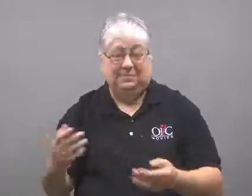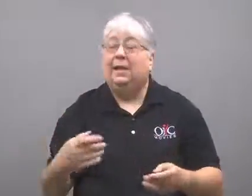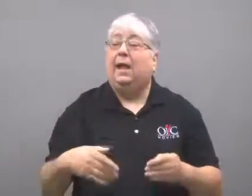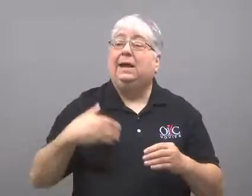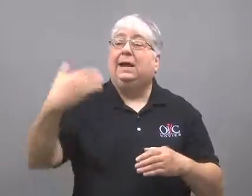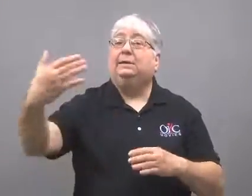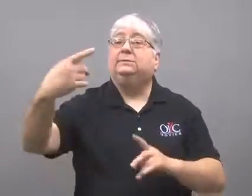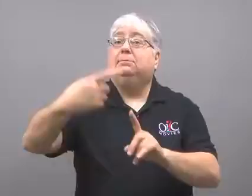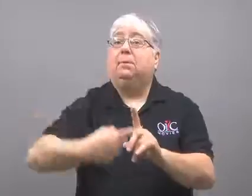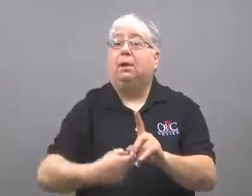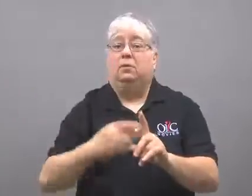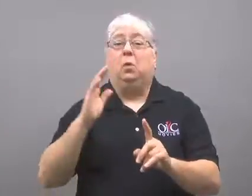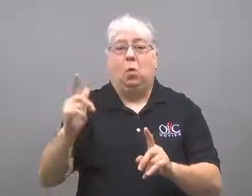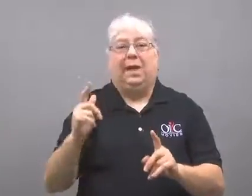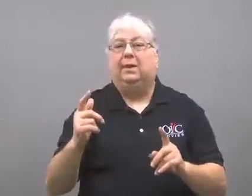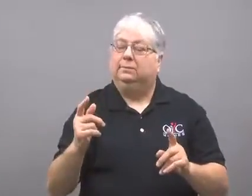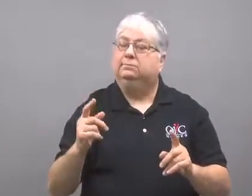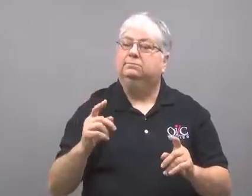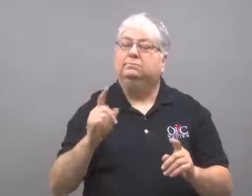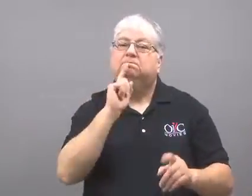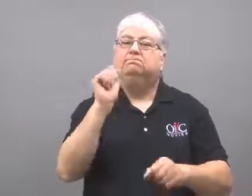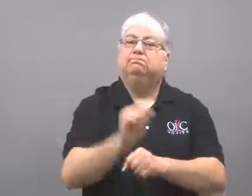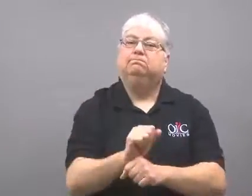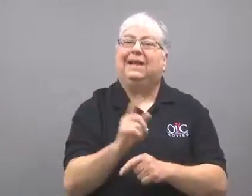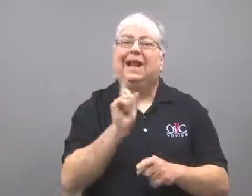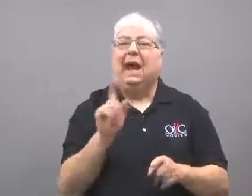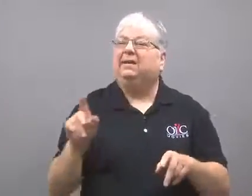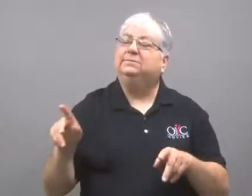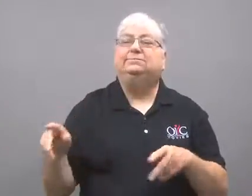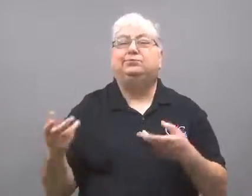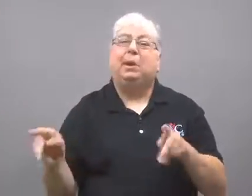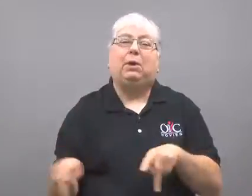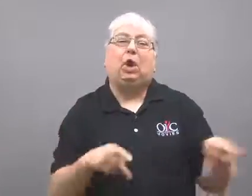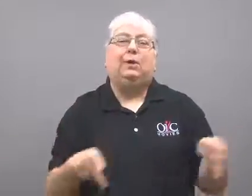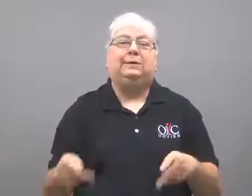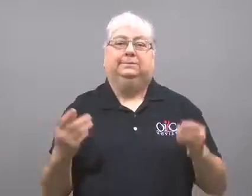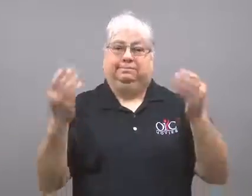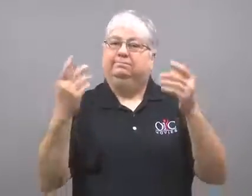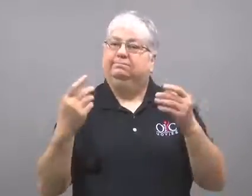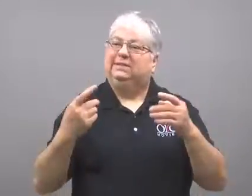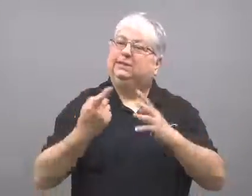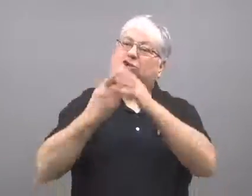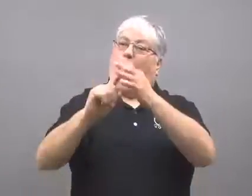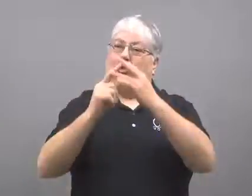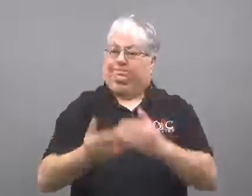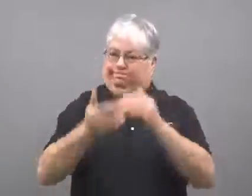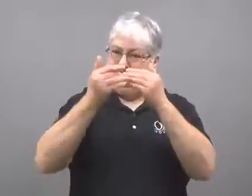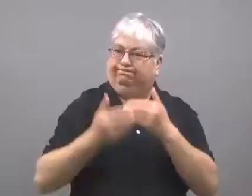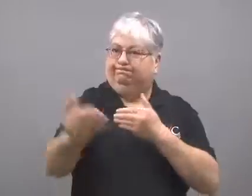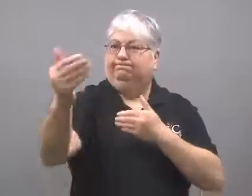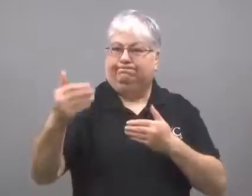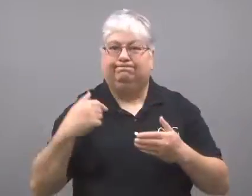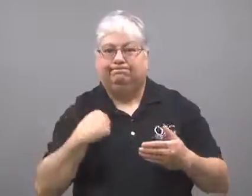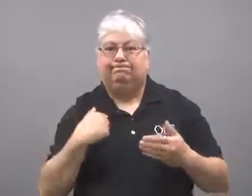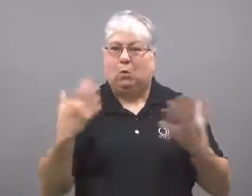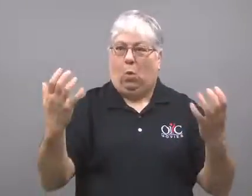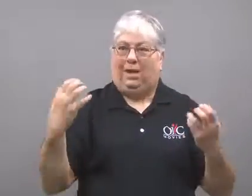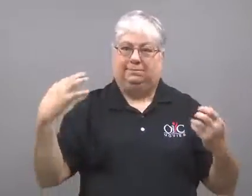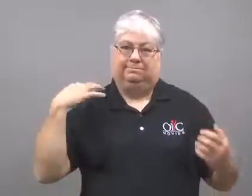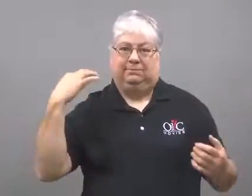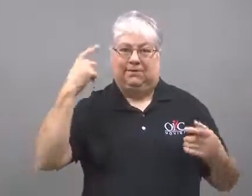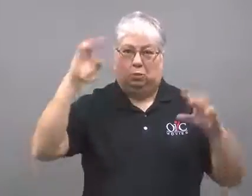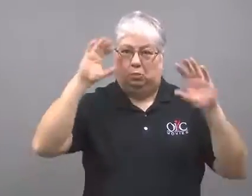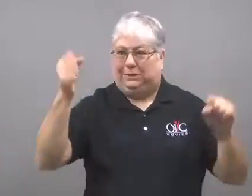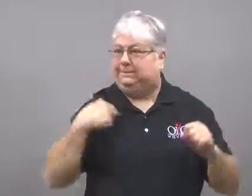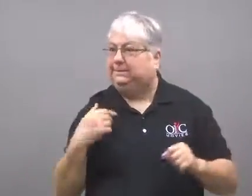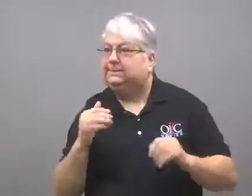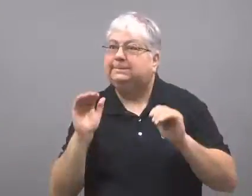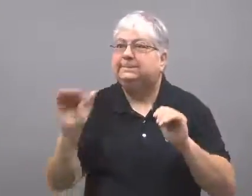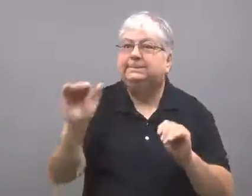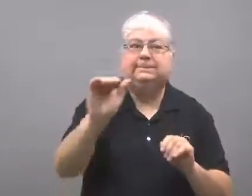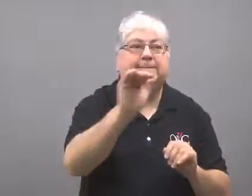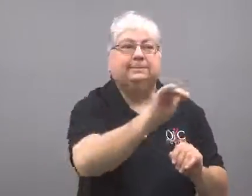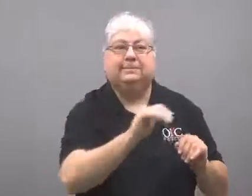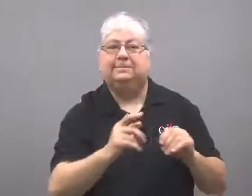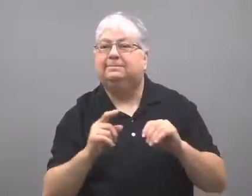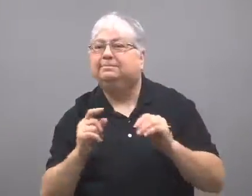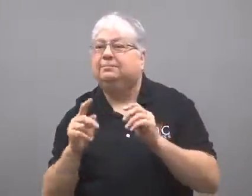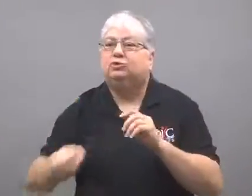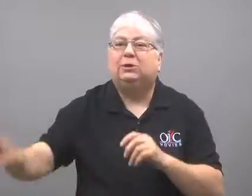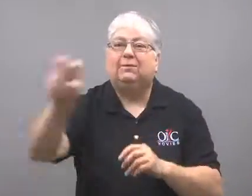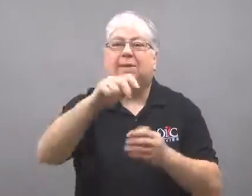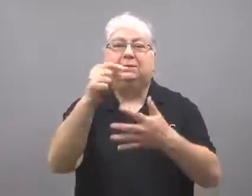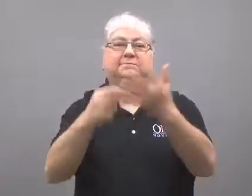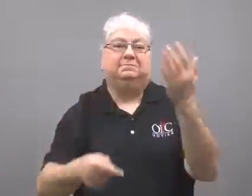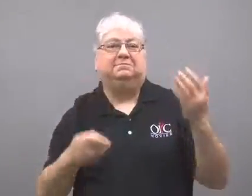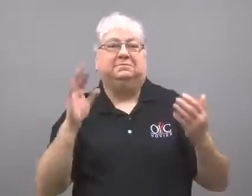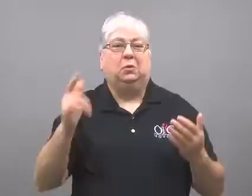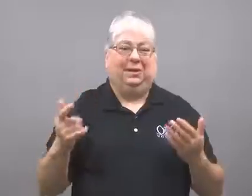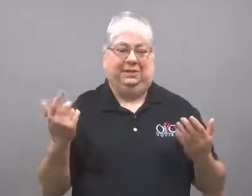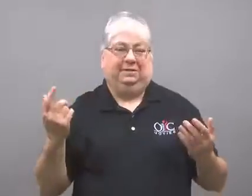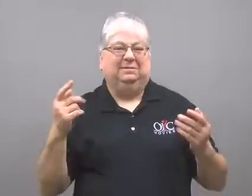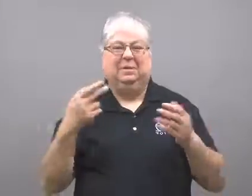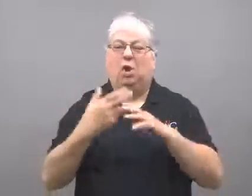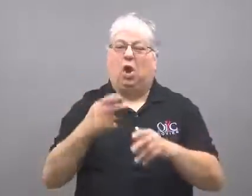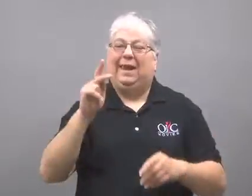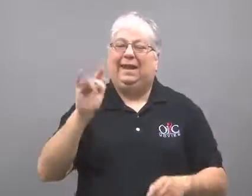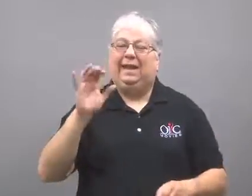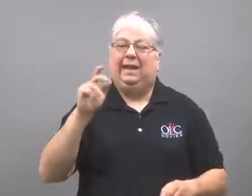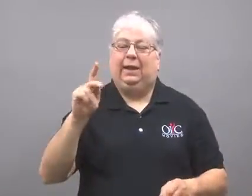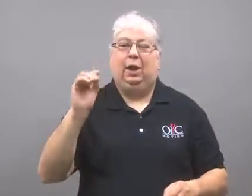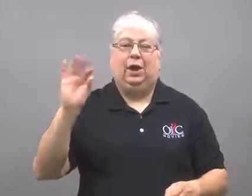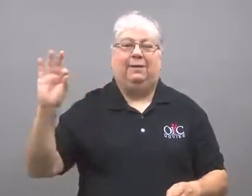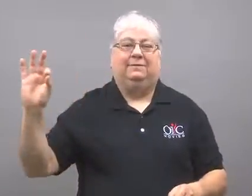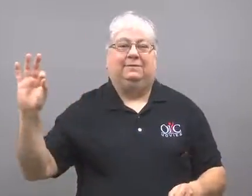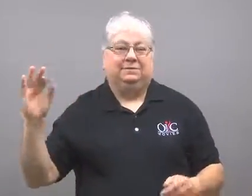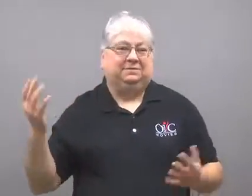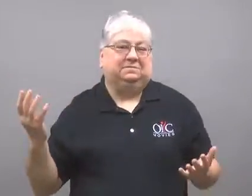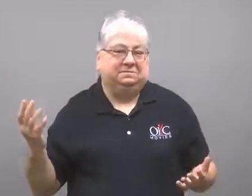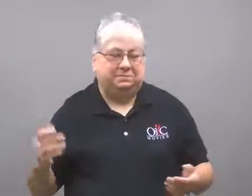There will be a formal campaign kickoff event next month.